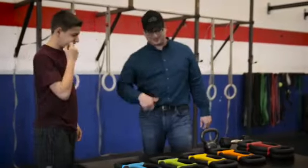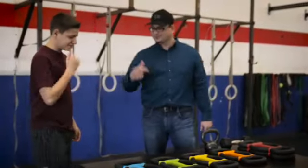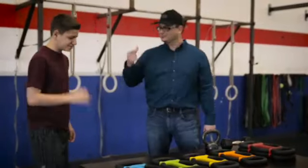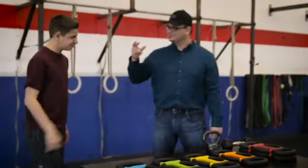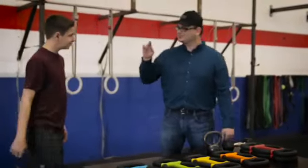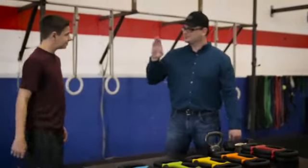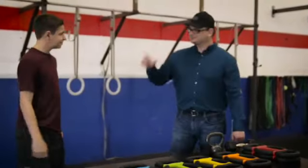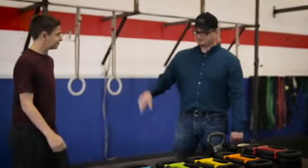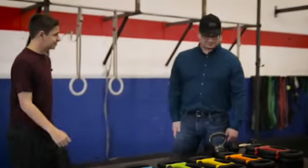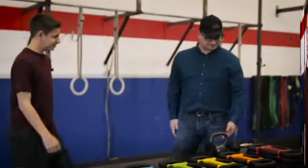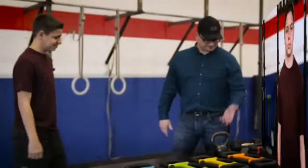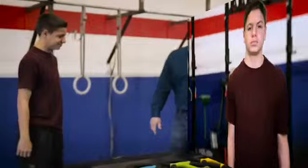That's it! Gripbell.